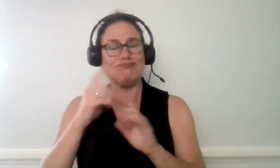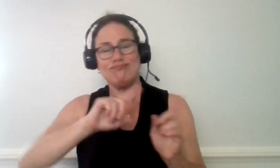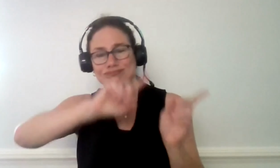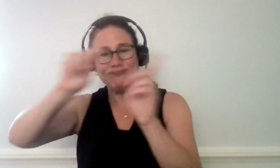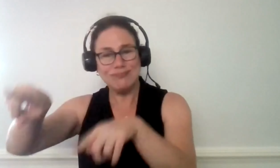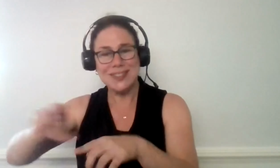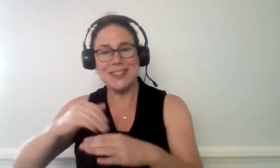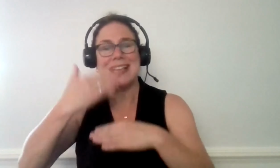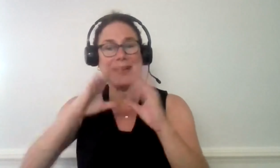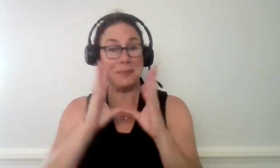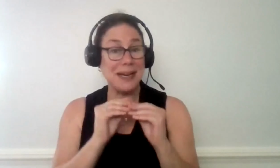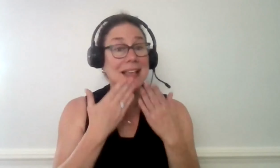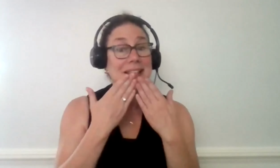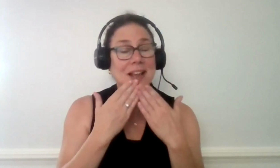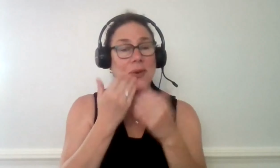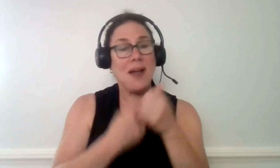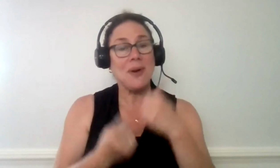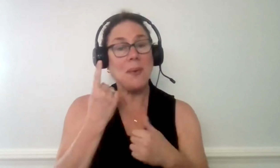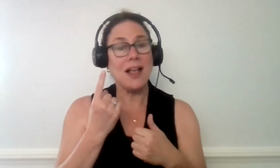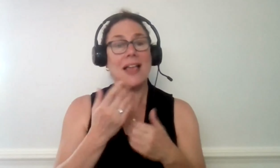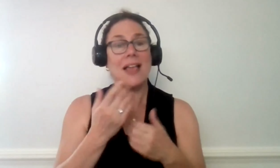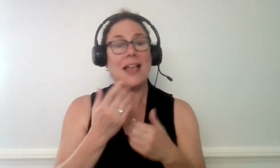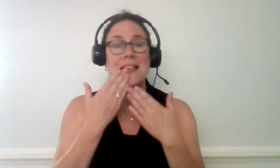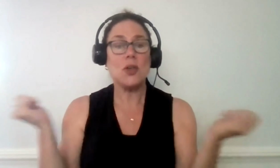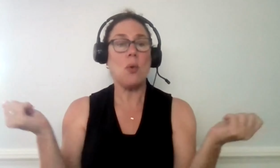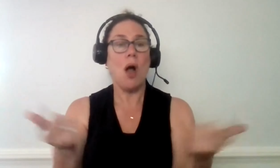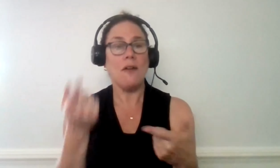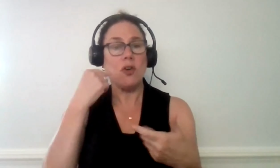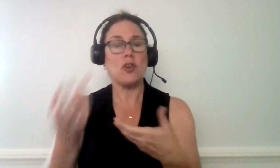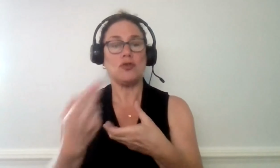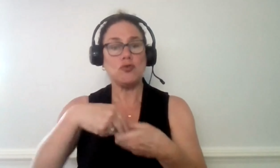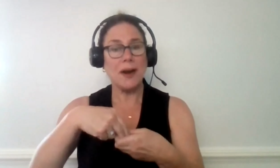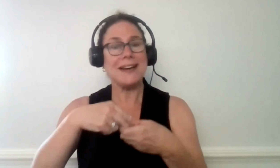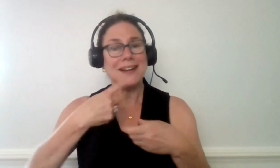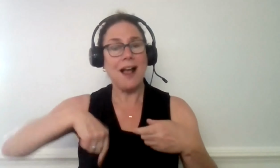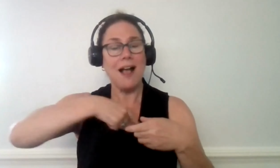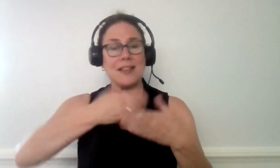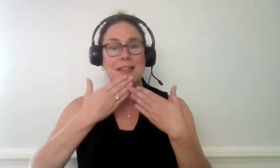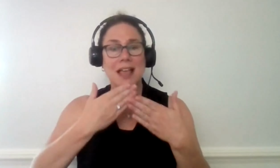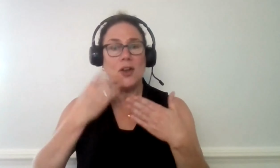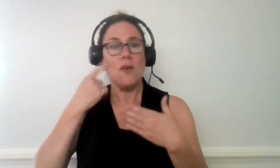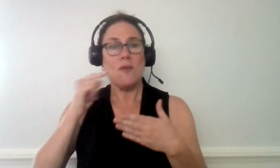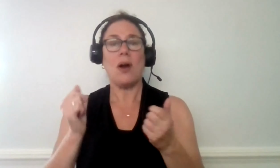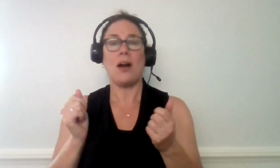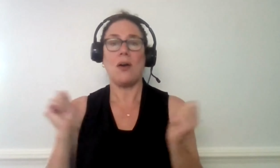Yvonne Tevis: Thank you all so much for joining us. Thank you to all of my fine, friendly panelists